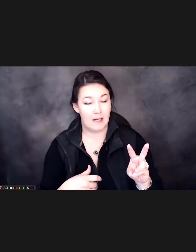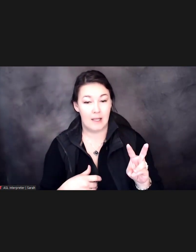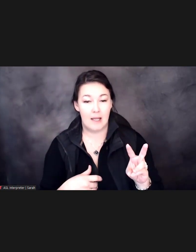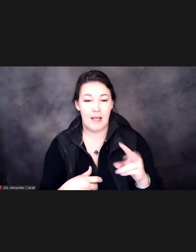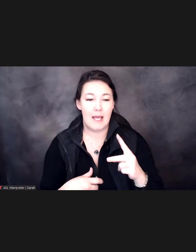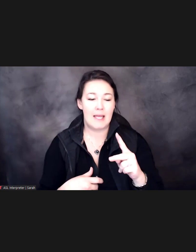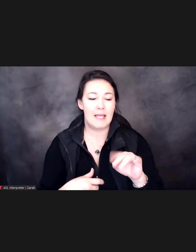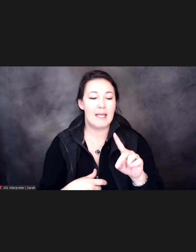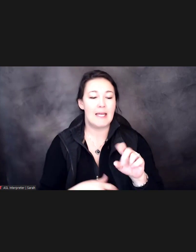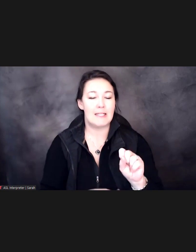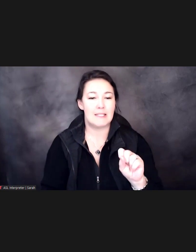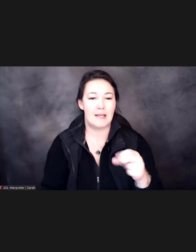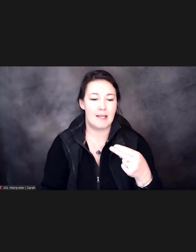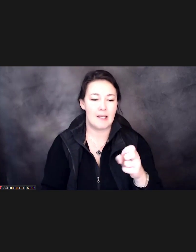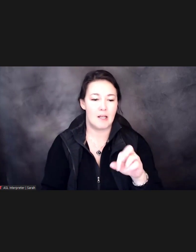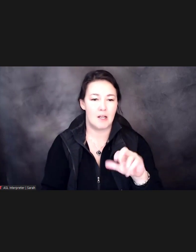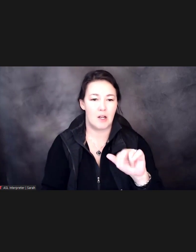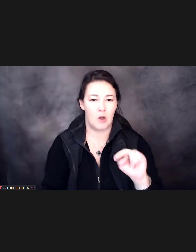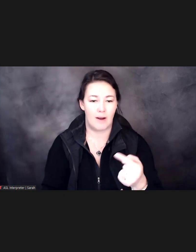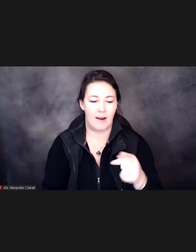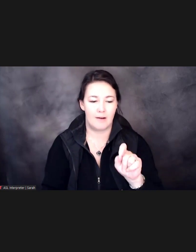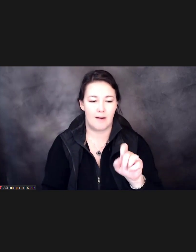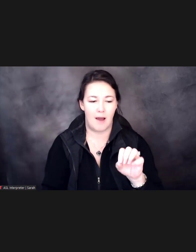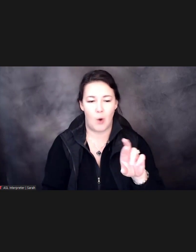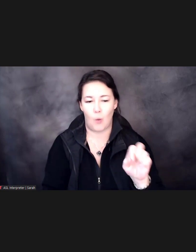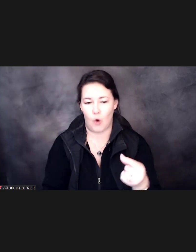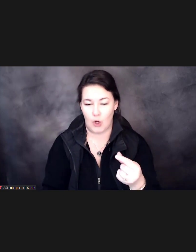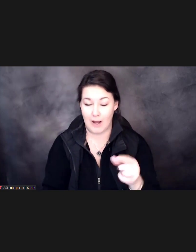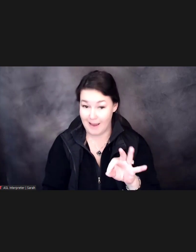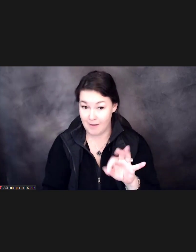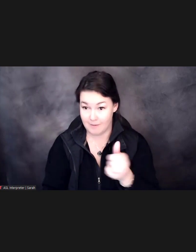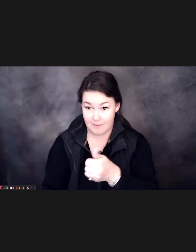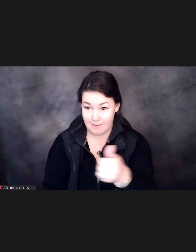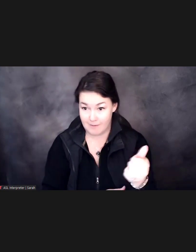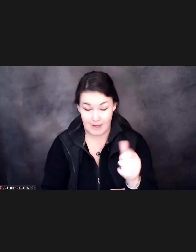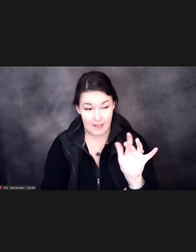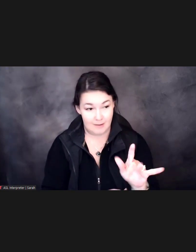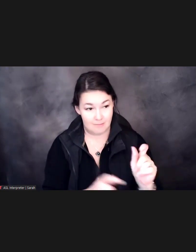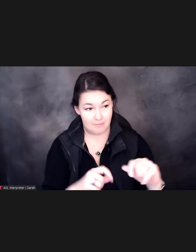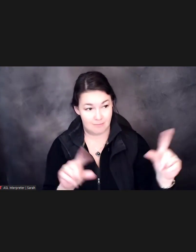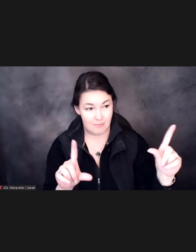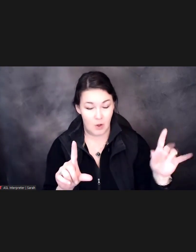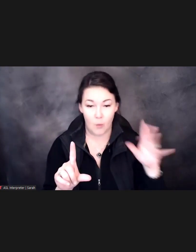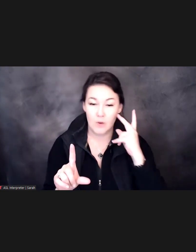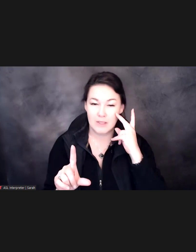You'll find, um, if you go here, you'll find a variety of